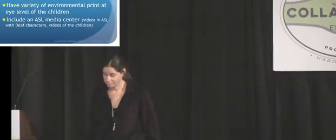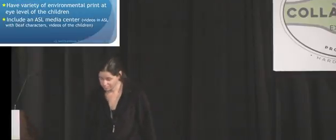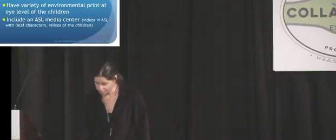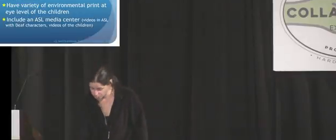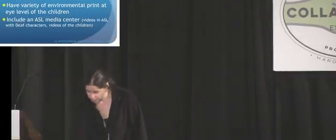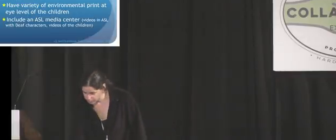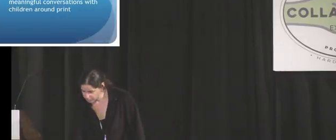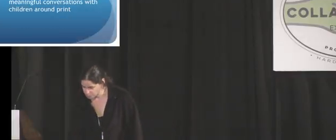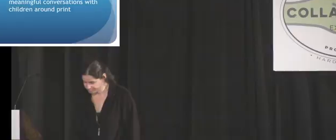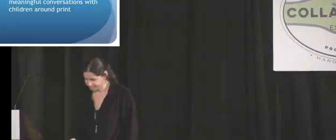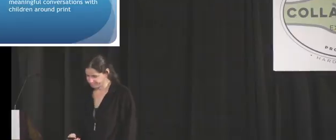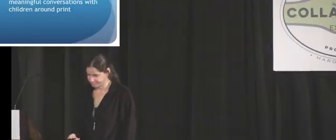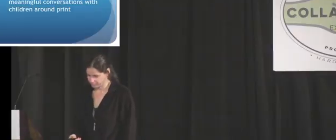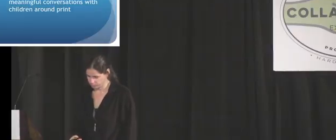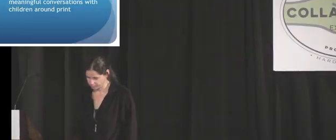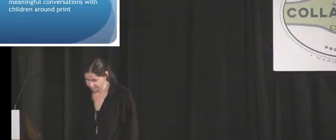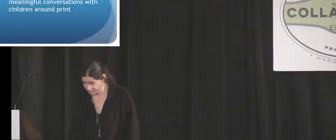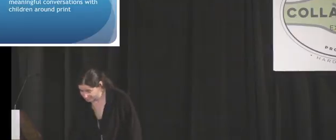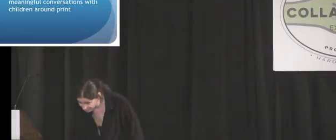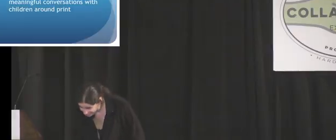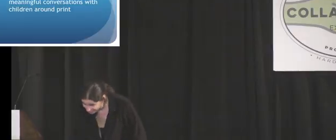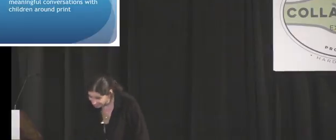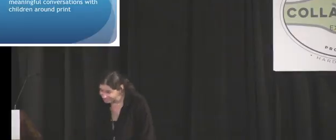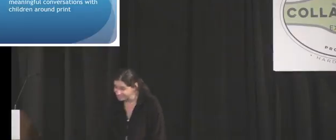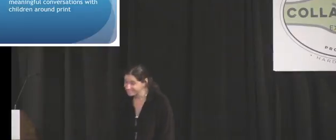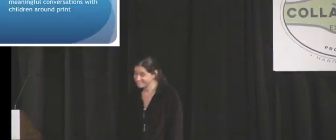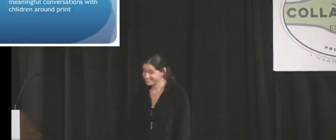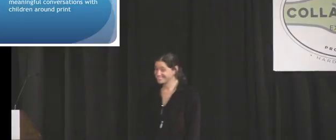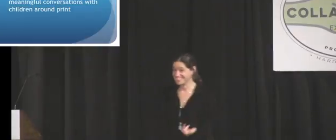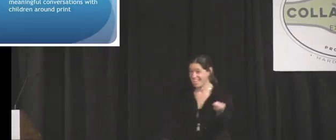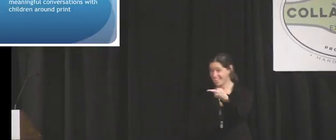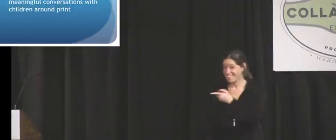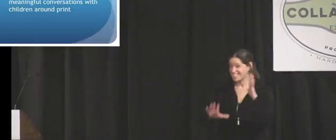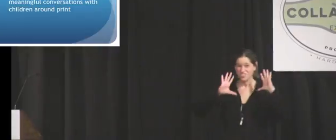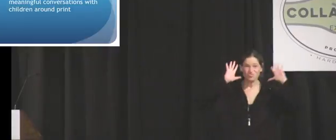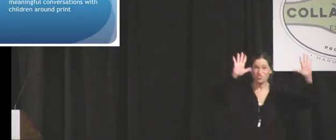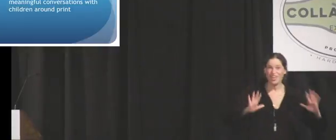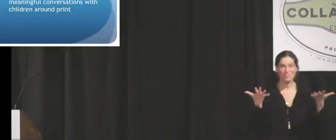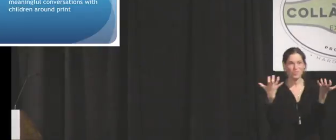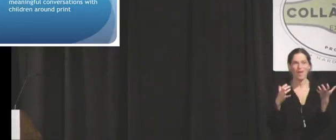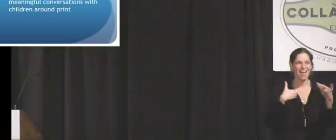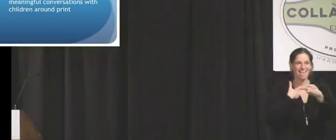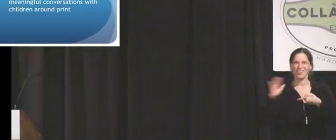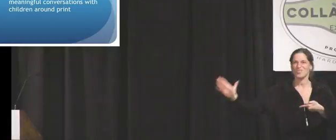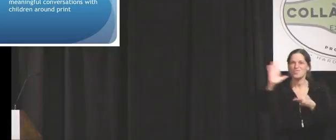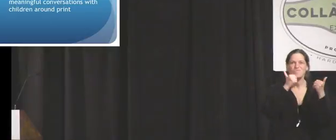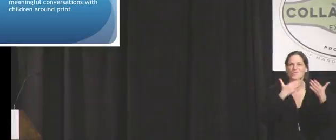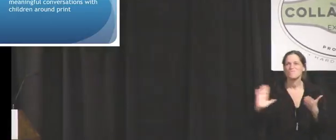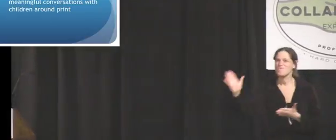Have movies with deaf characters. But then that's great, you know,